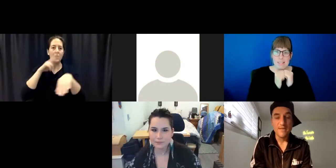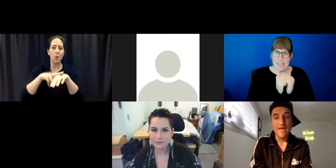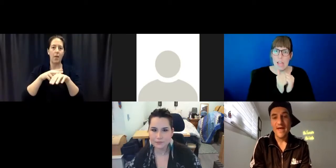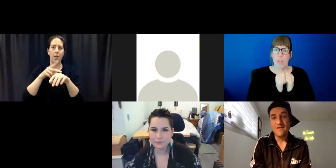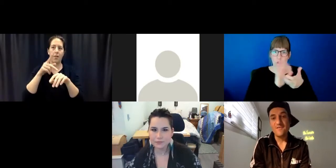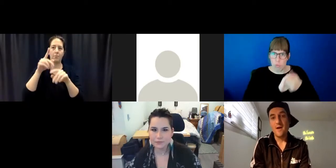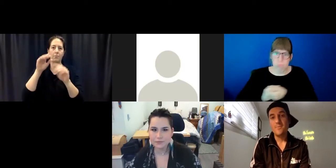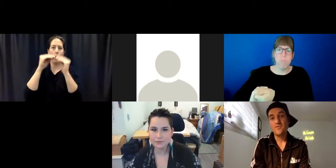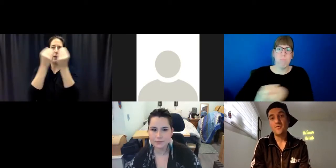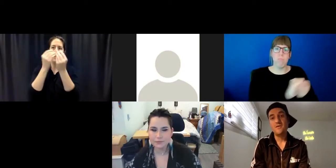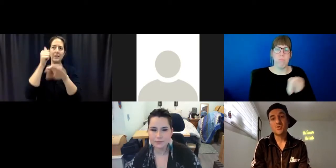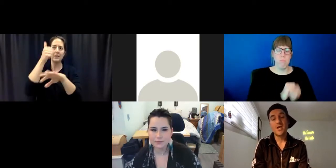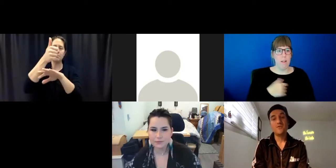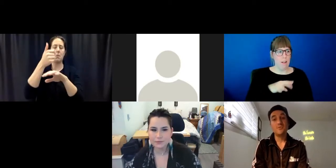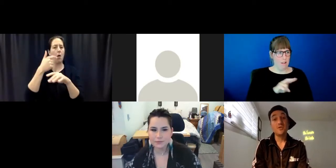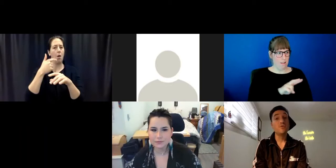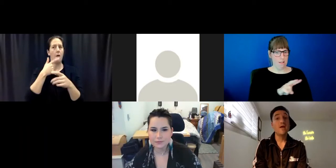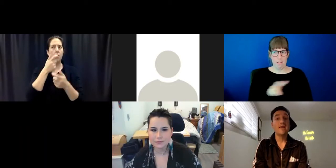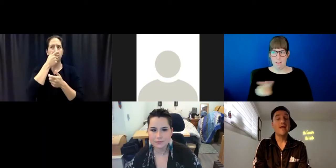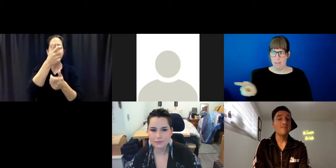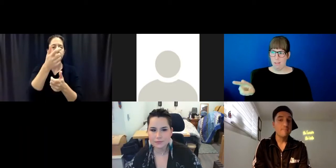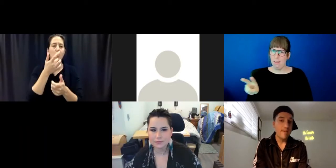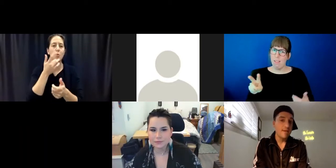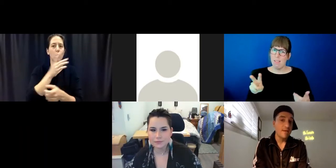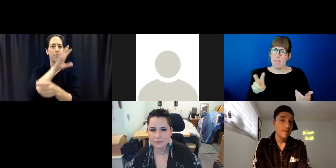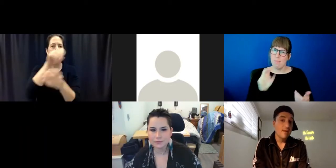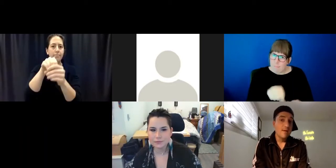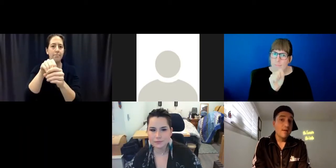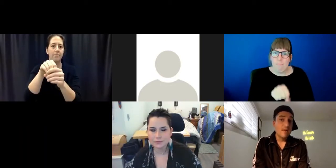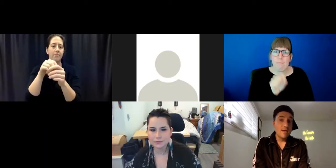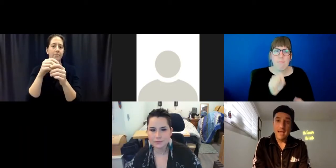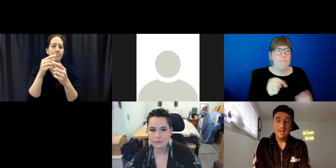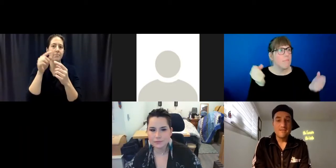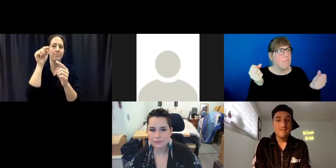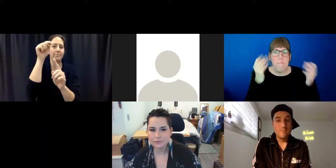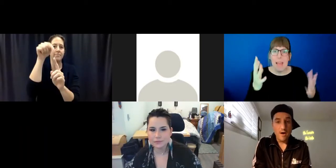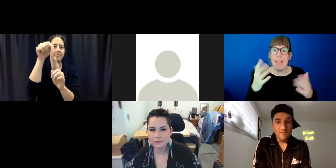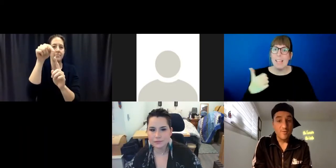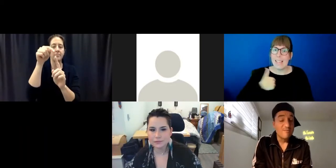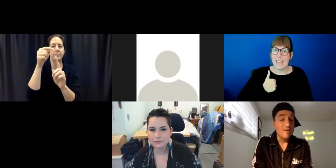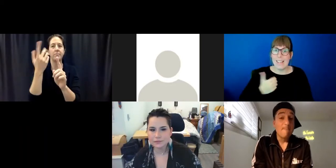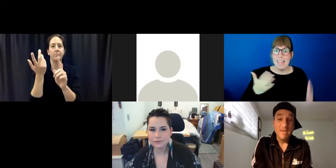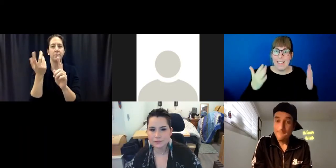THAT HAS THE OPPORTUNITY OF TRYING TO REUNITE AS MANY CANADIANS AS POSSIBLE, AS MANY PEOPLE